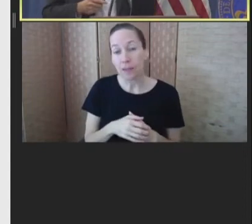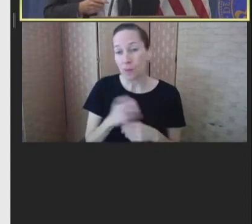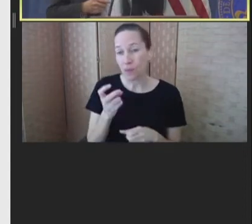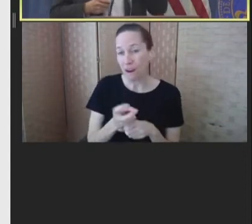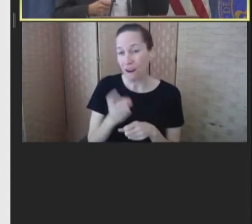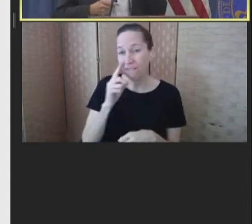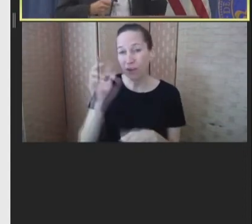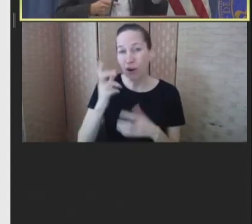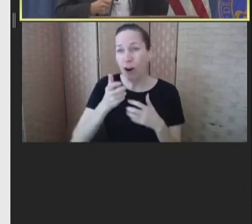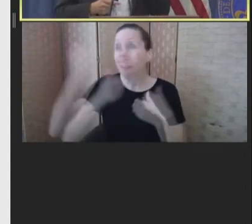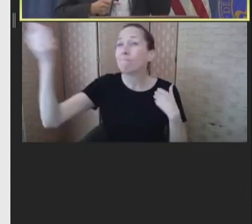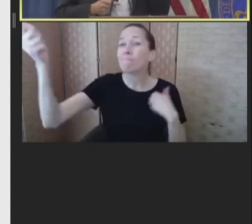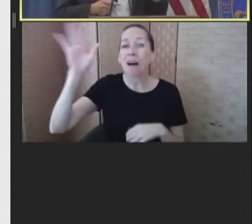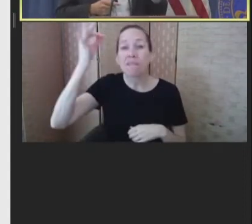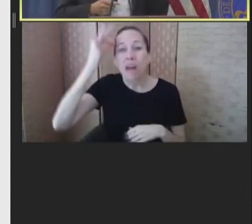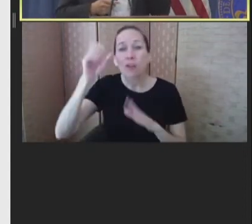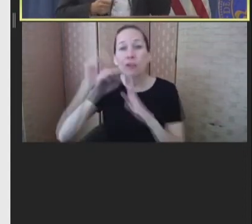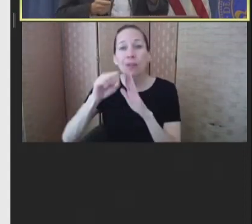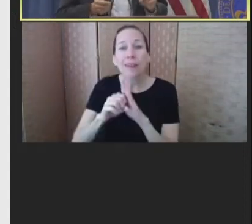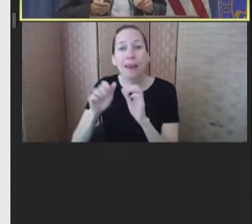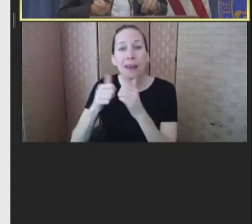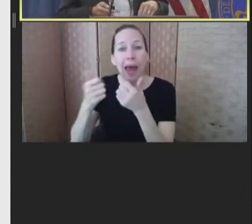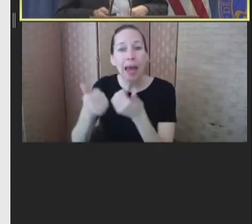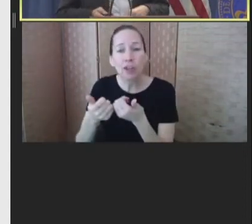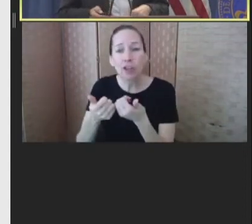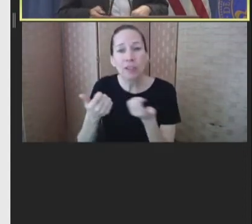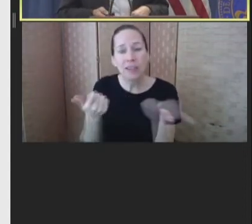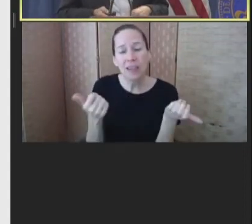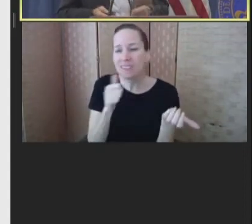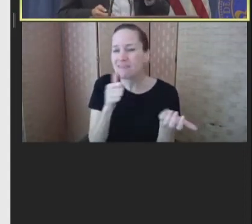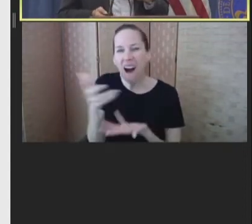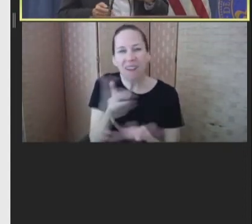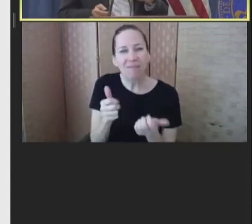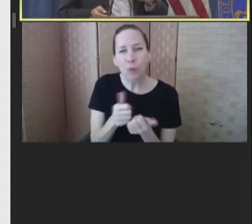to actually access and gain trust through direct communication with families. That's up to us.